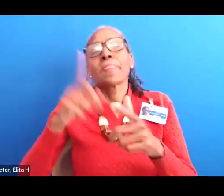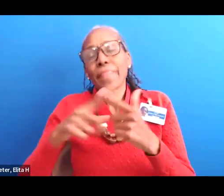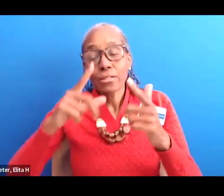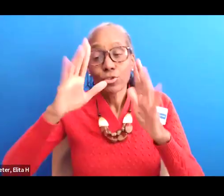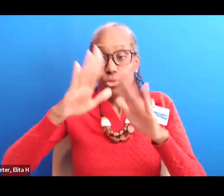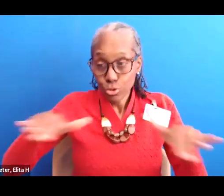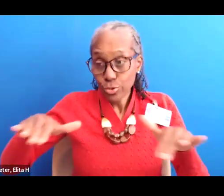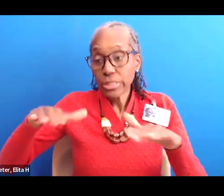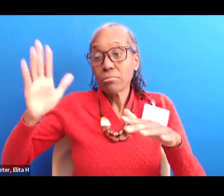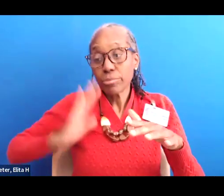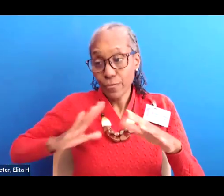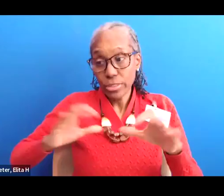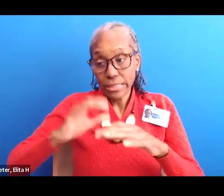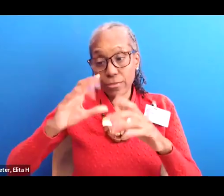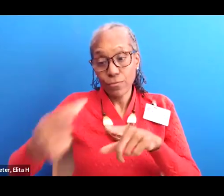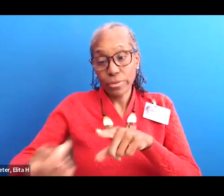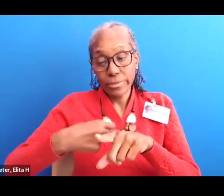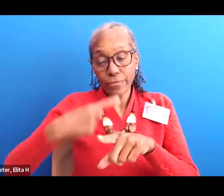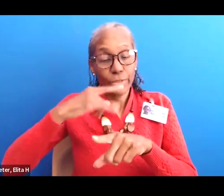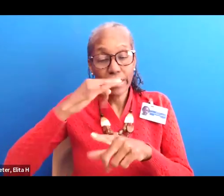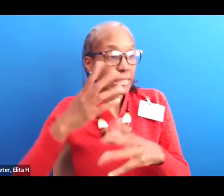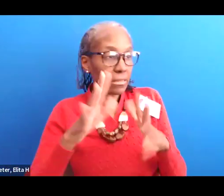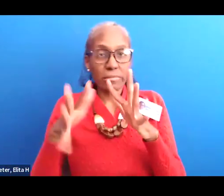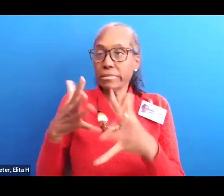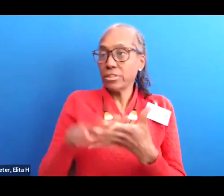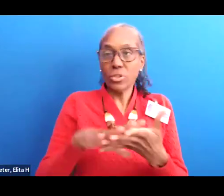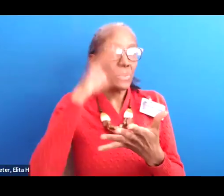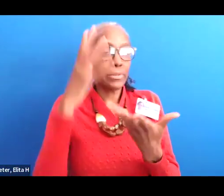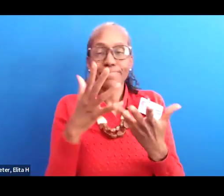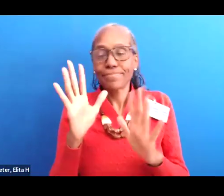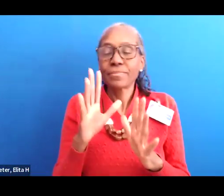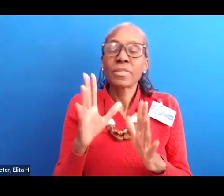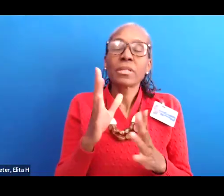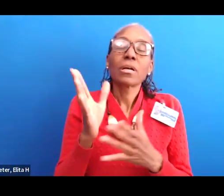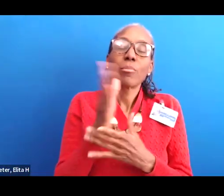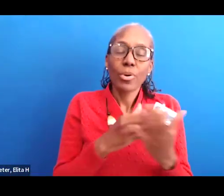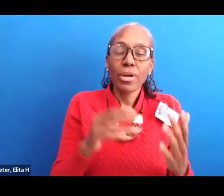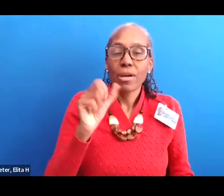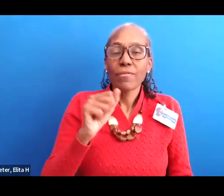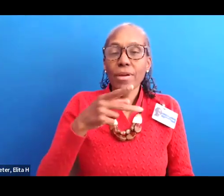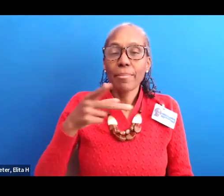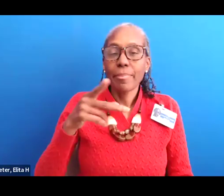catheterization in children was difficult for kids to learn, but they take a piece of the appendix and attach it to where